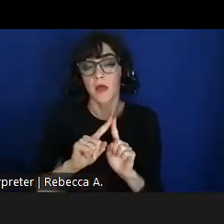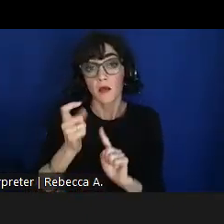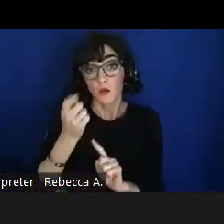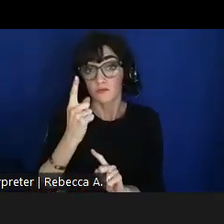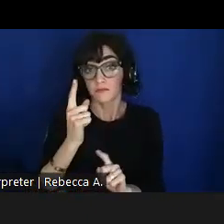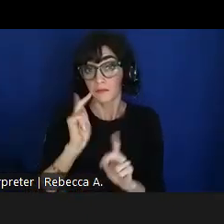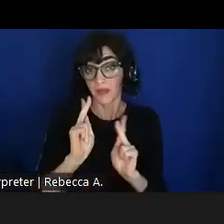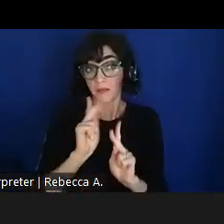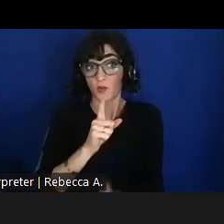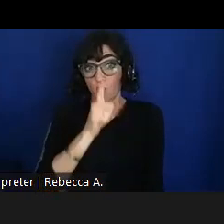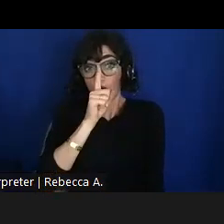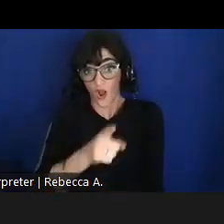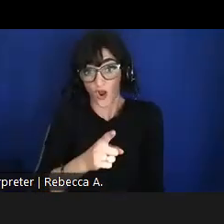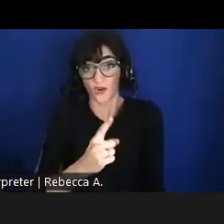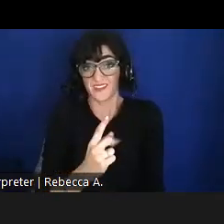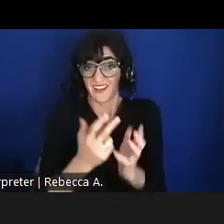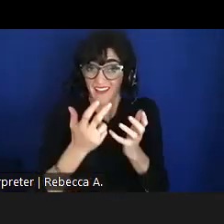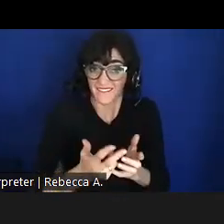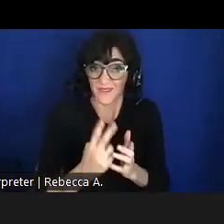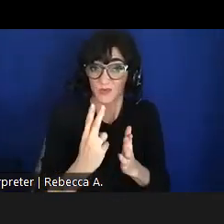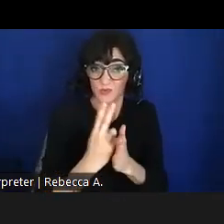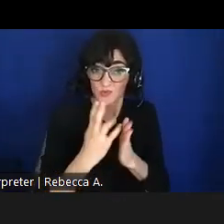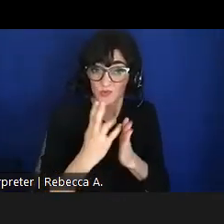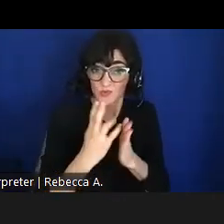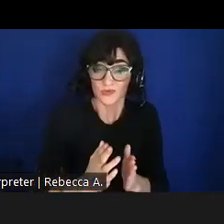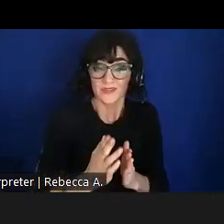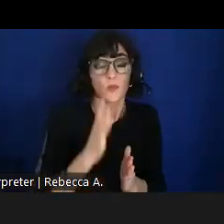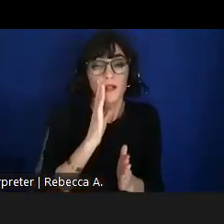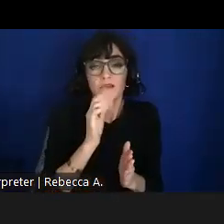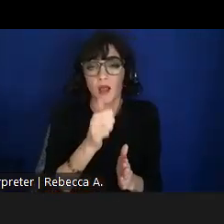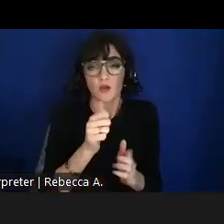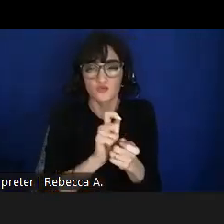that's going to change the fact that someone is experiencing substance use in this way